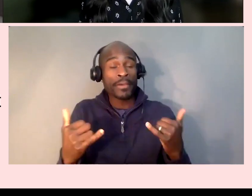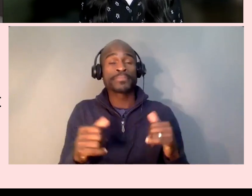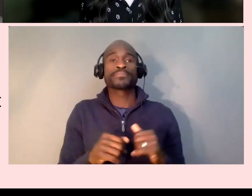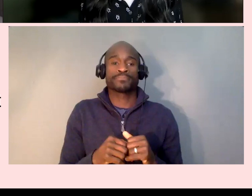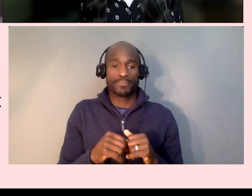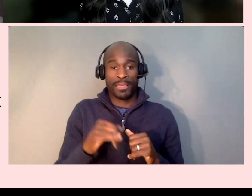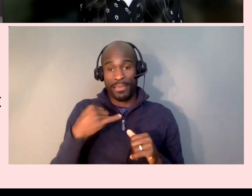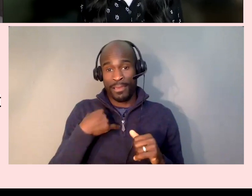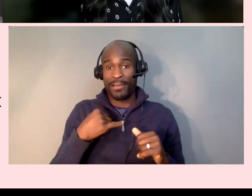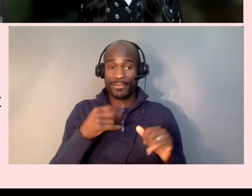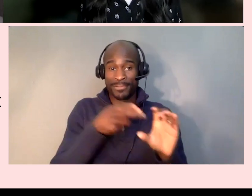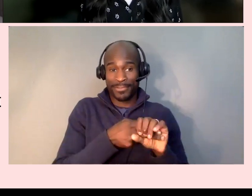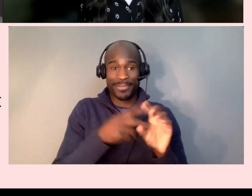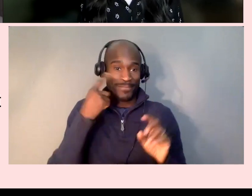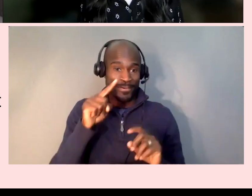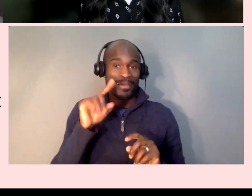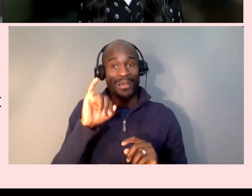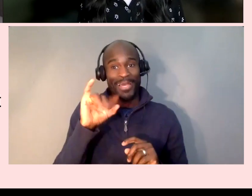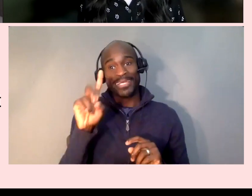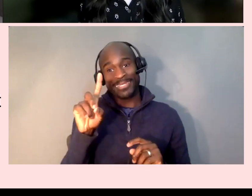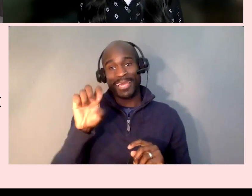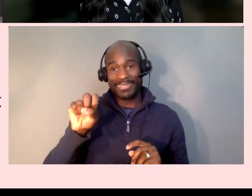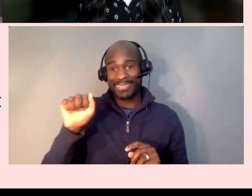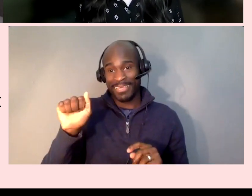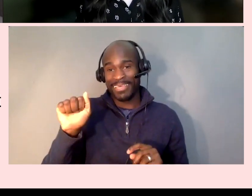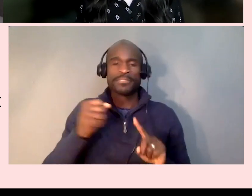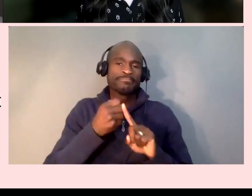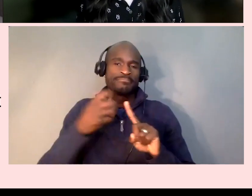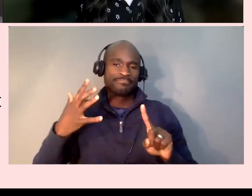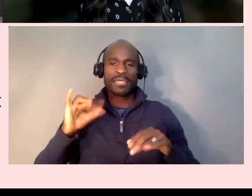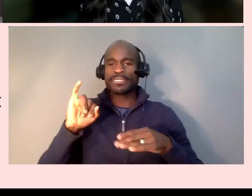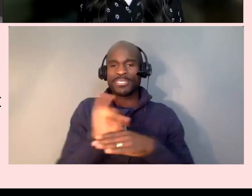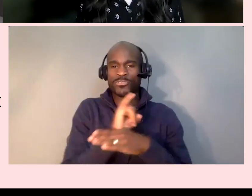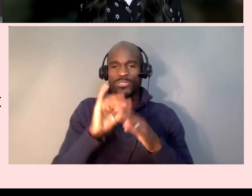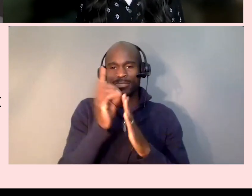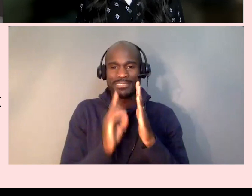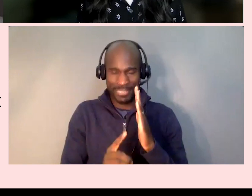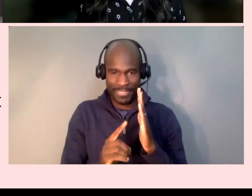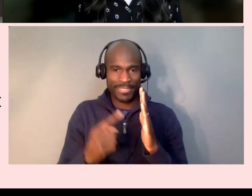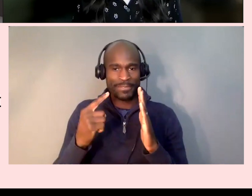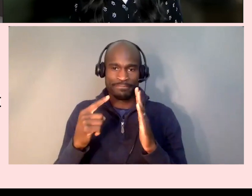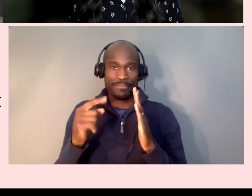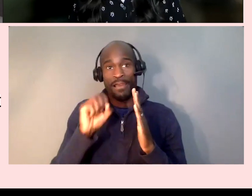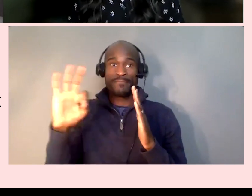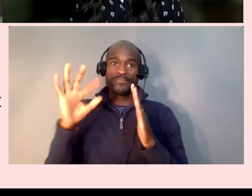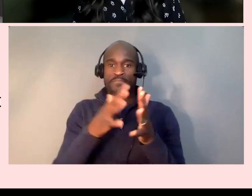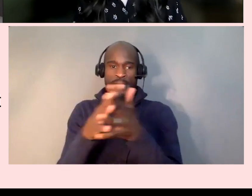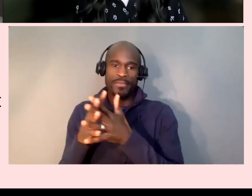which is the Industrial Design Society of America even though I do UX but industrial to UX is a